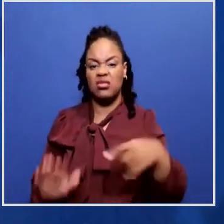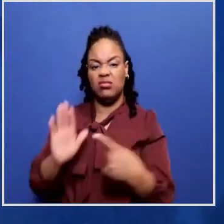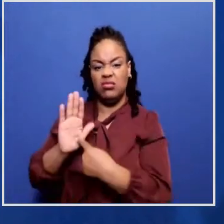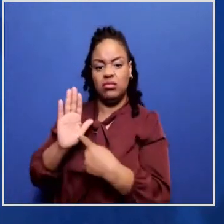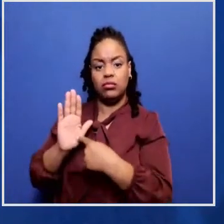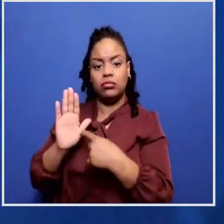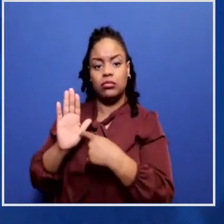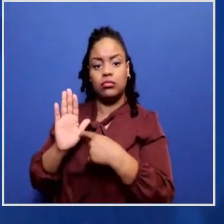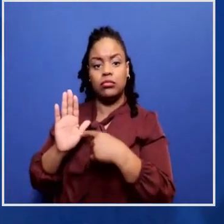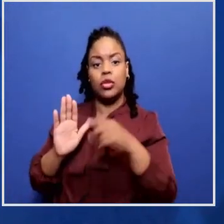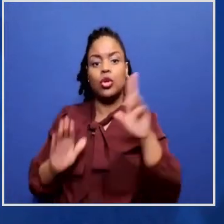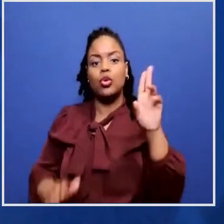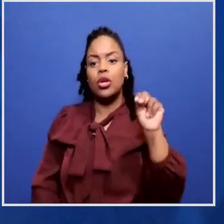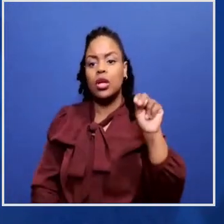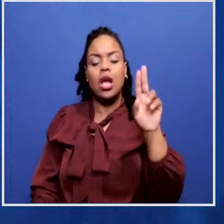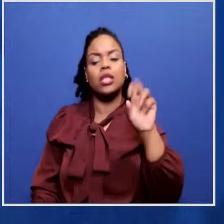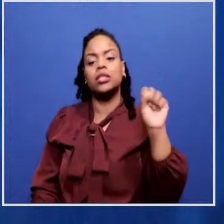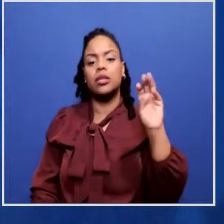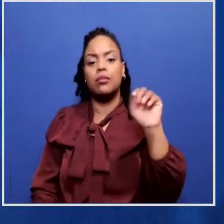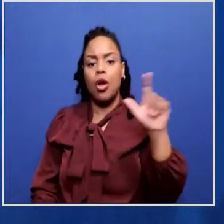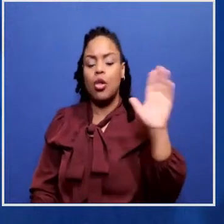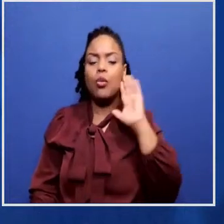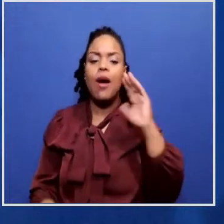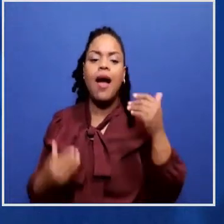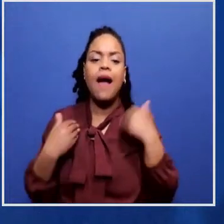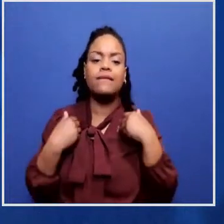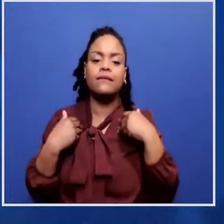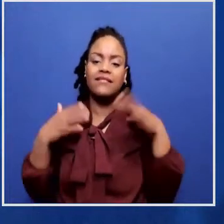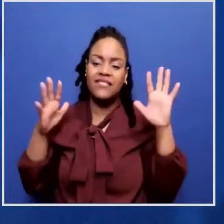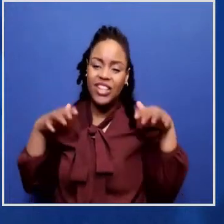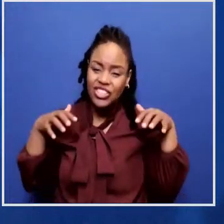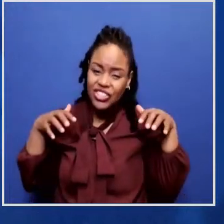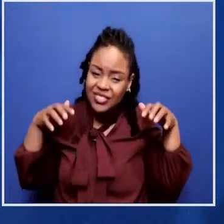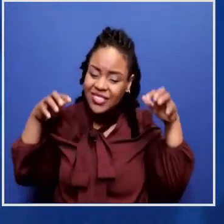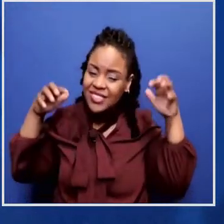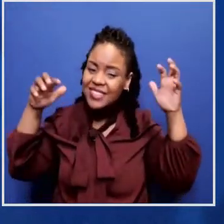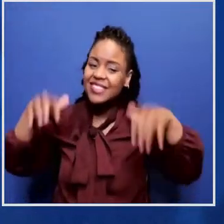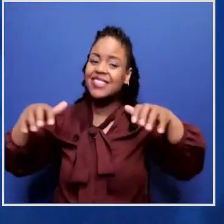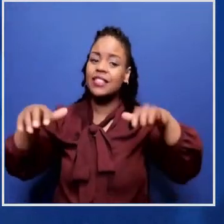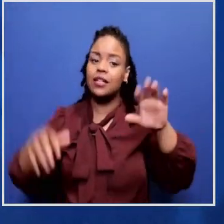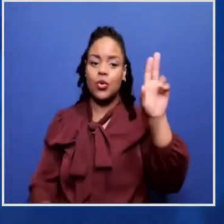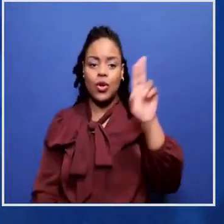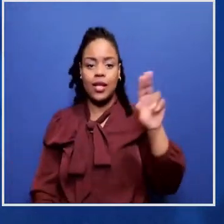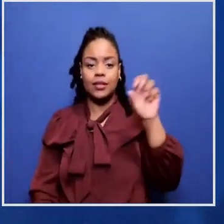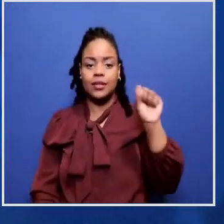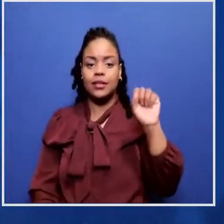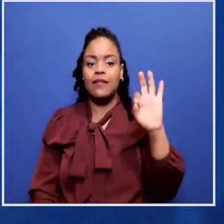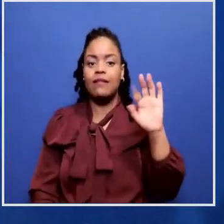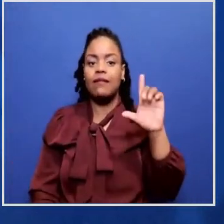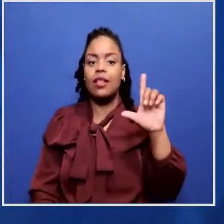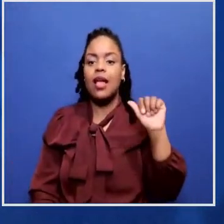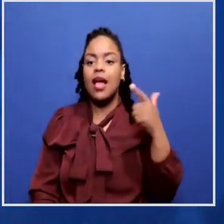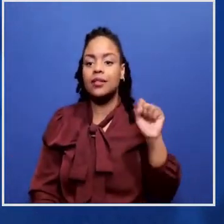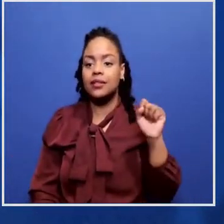ON THE NATIONAL MALL,